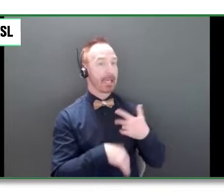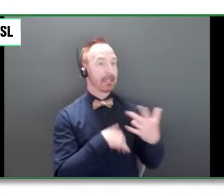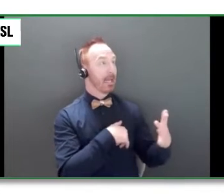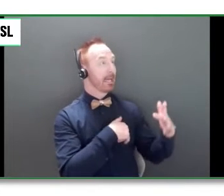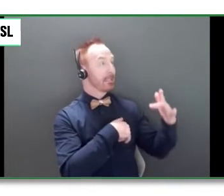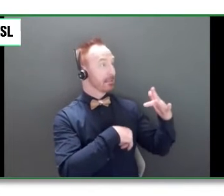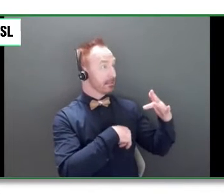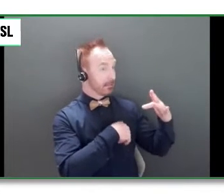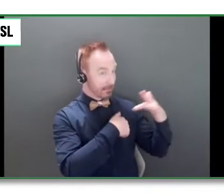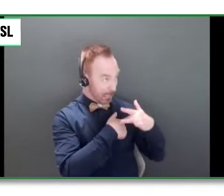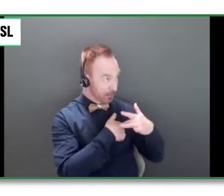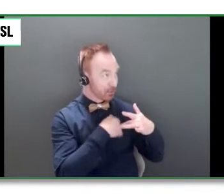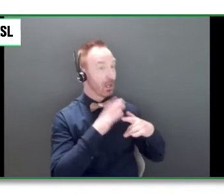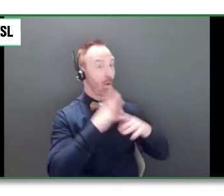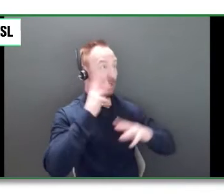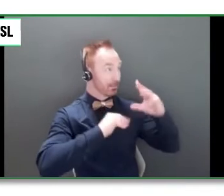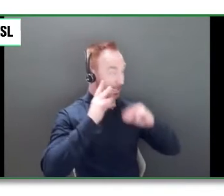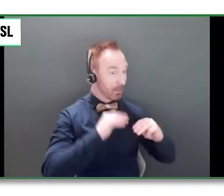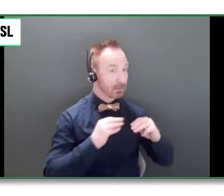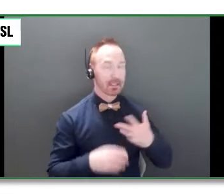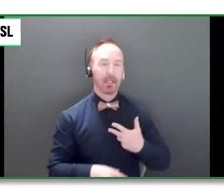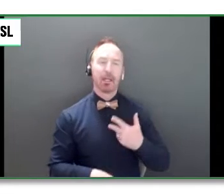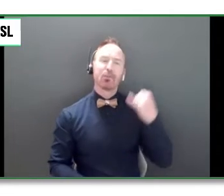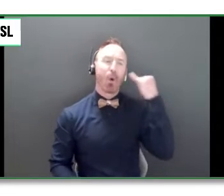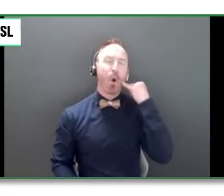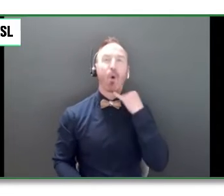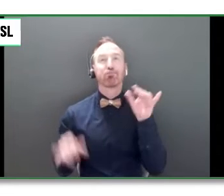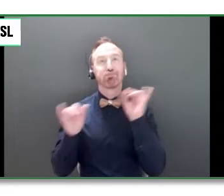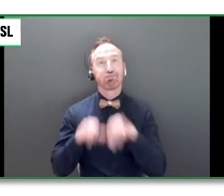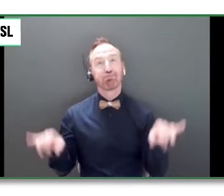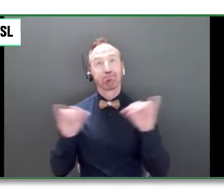aspects of nature and the aspects so seemingly underwhelming that they could